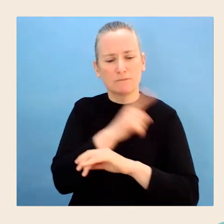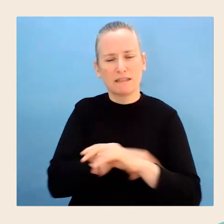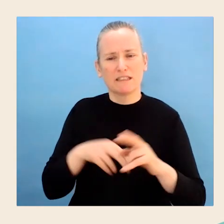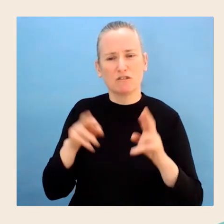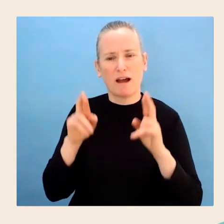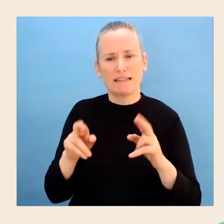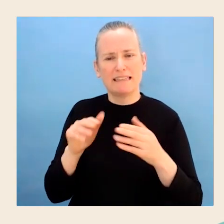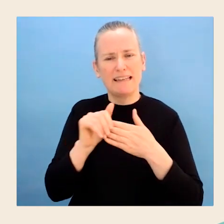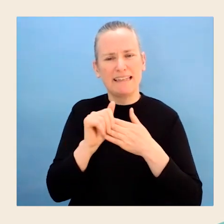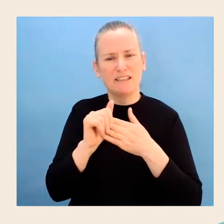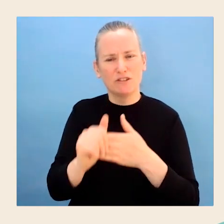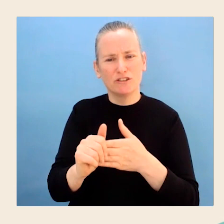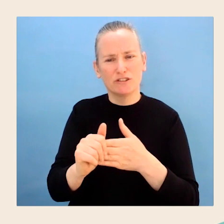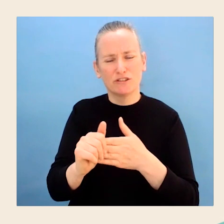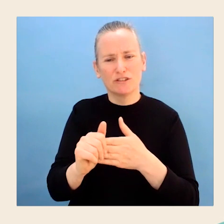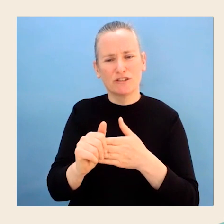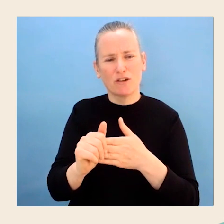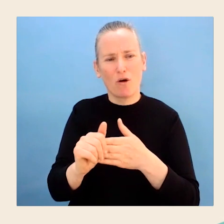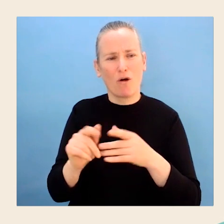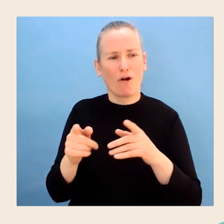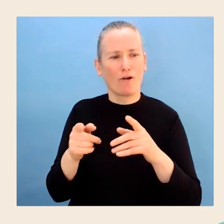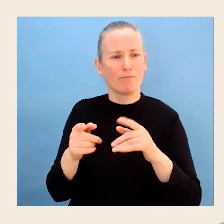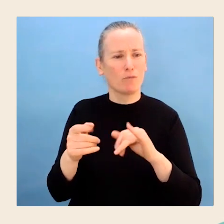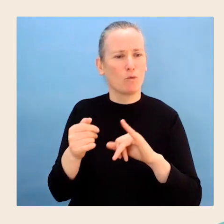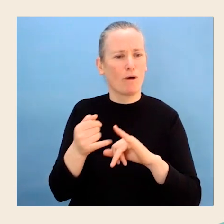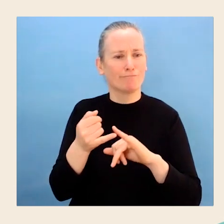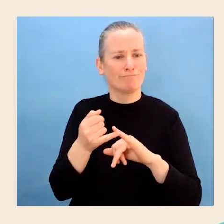and people who are considered proud members